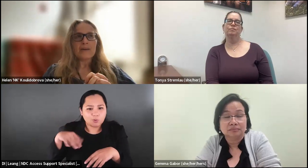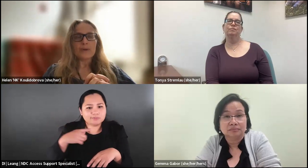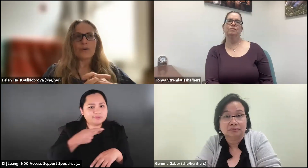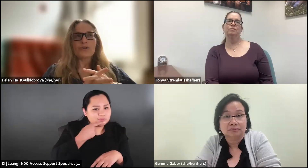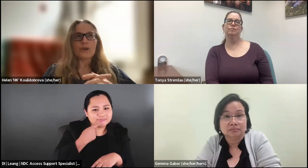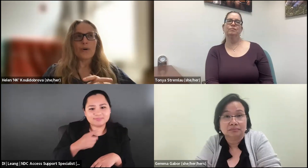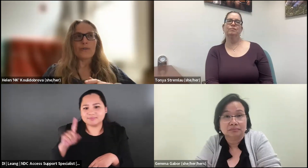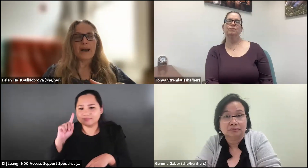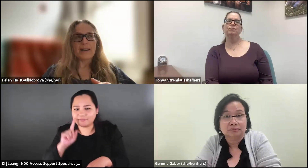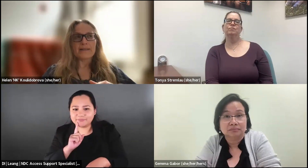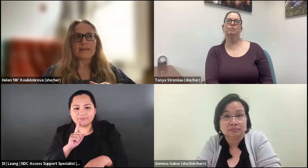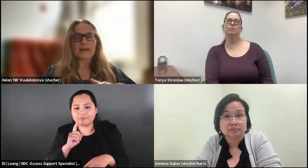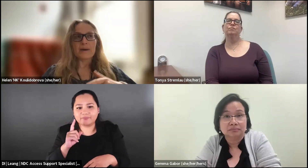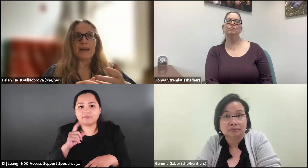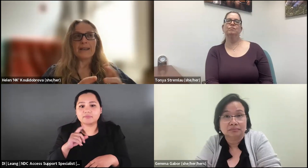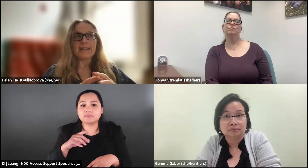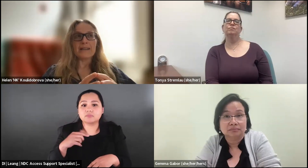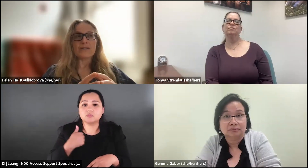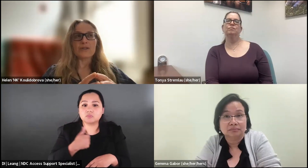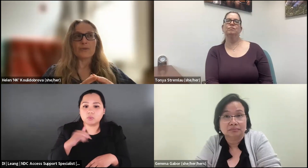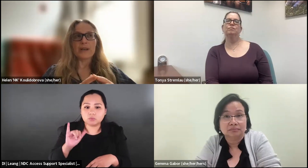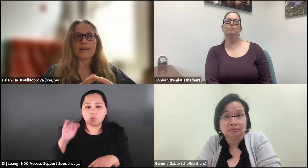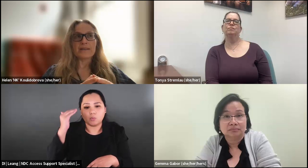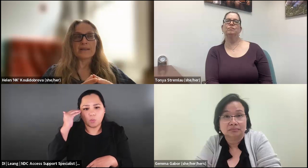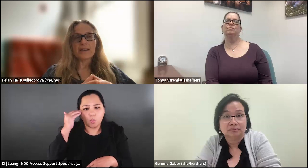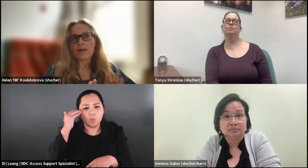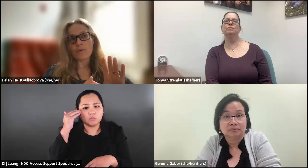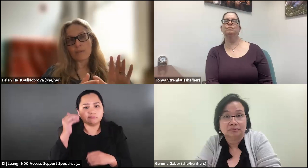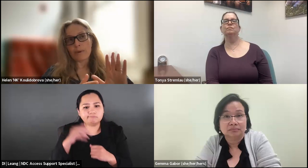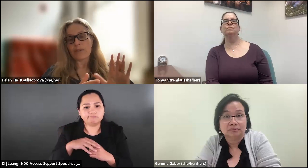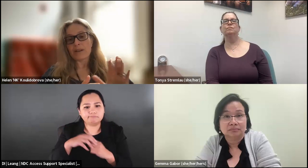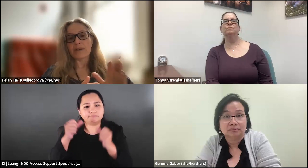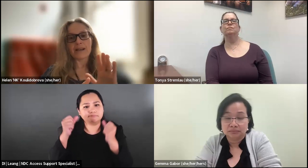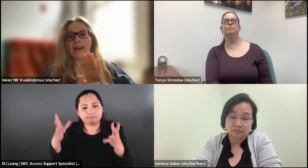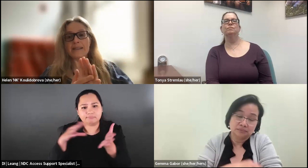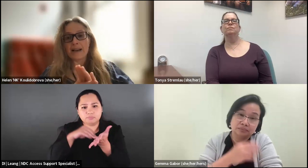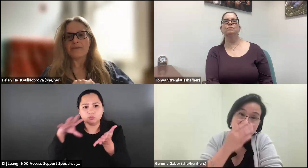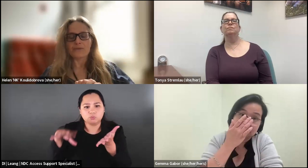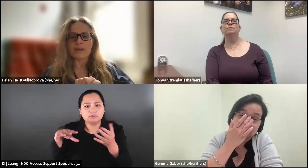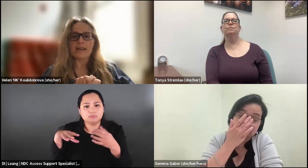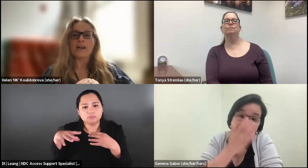We also know that many students-- well, both hearing and deaf, really,